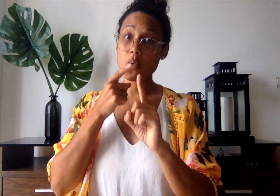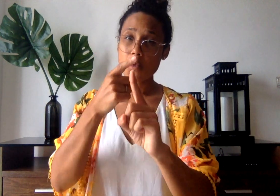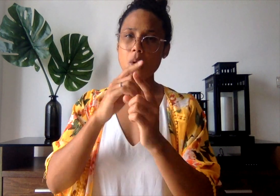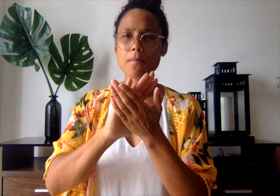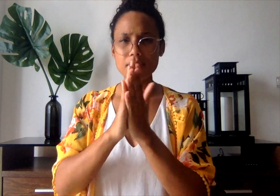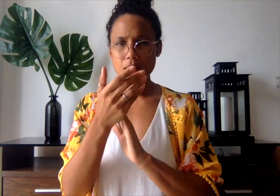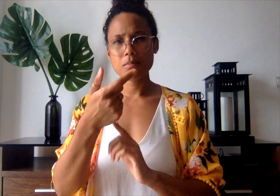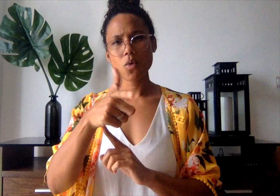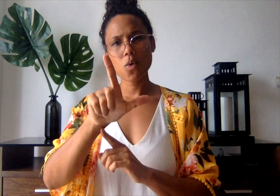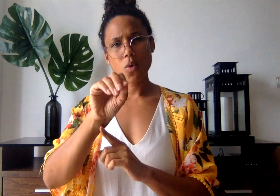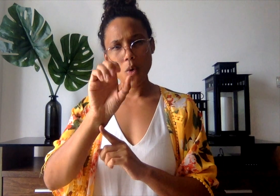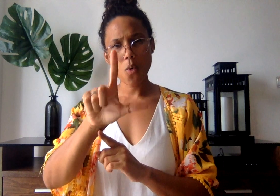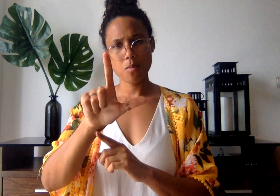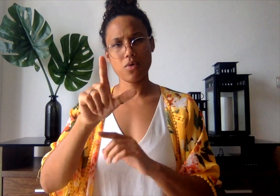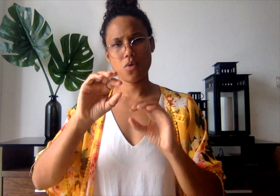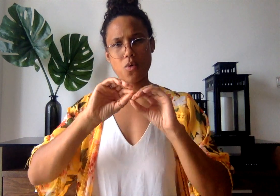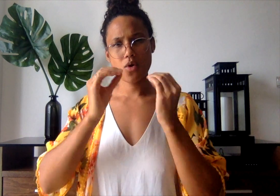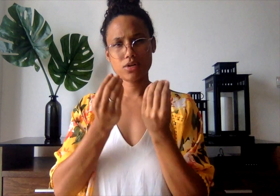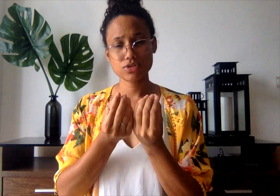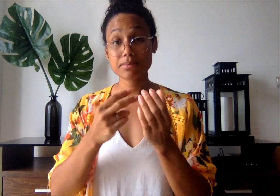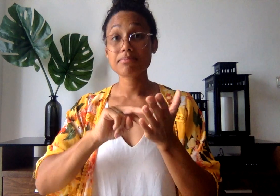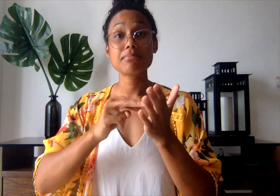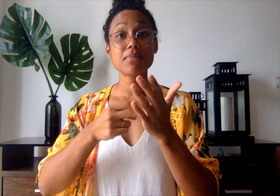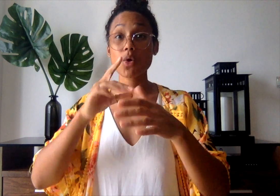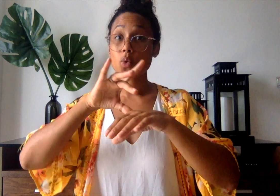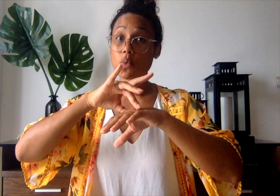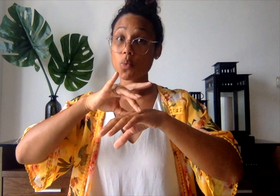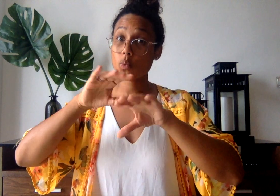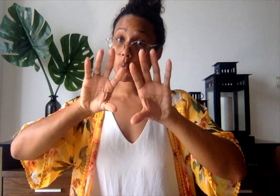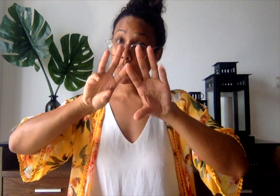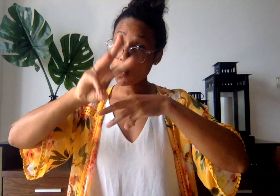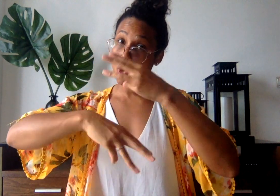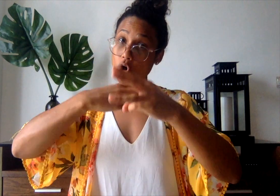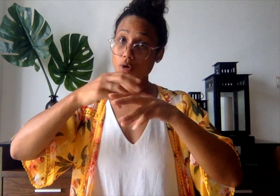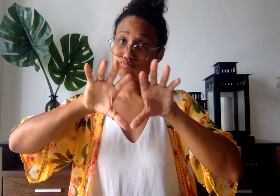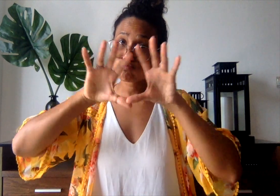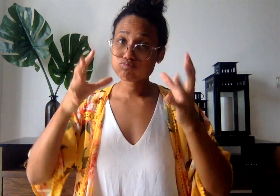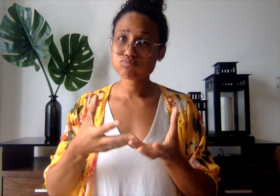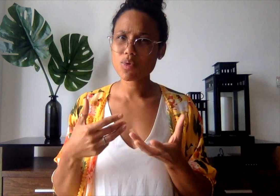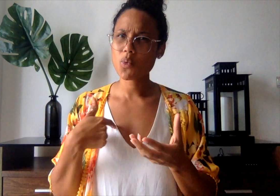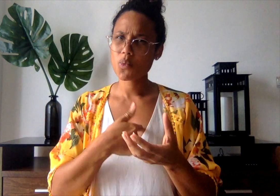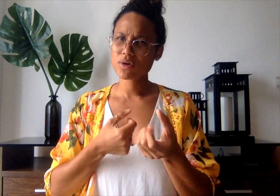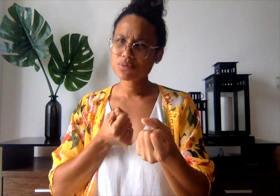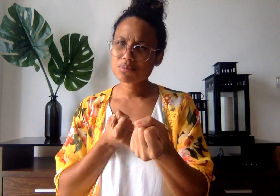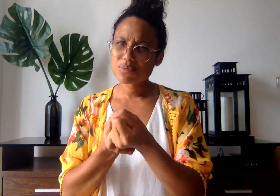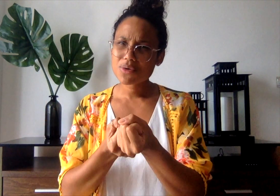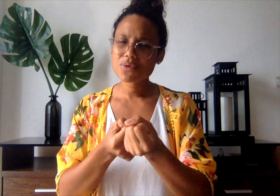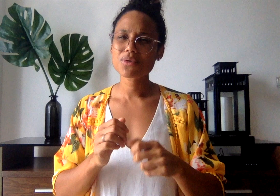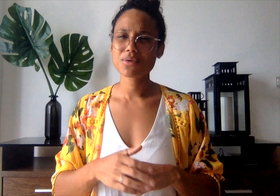Now, our goal is to become a truly global organization, which means we should support any community in need.